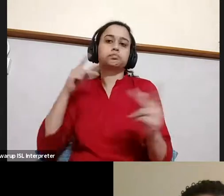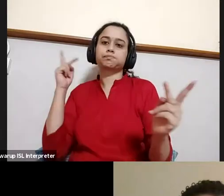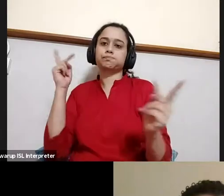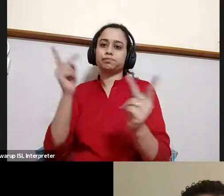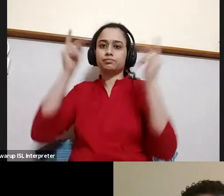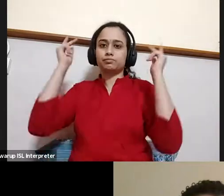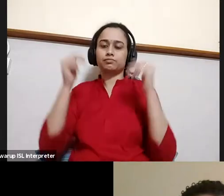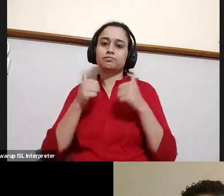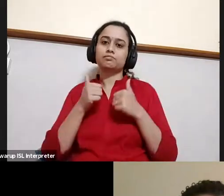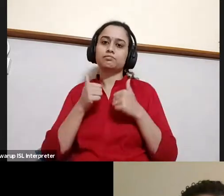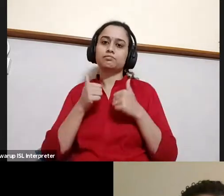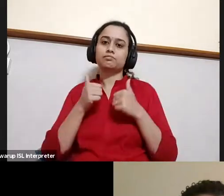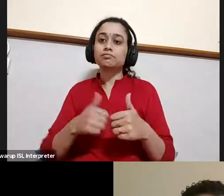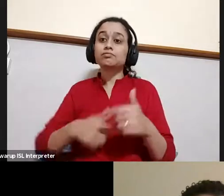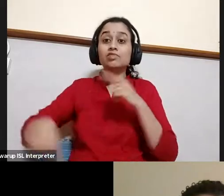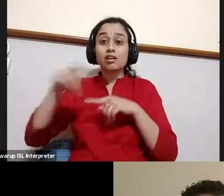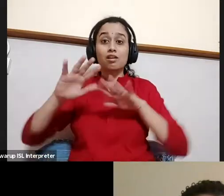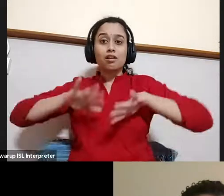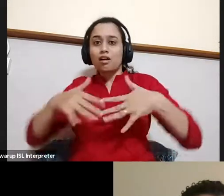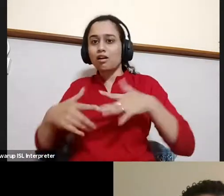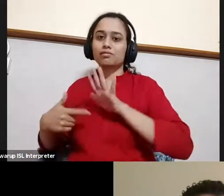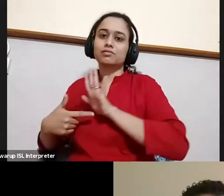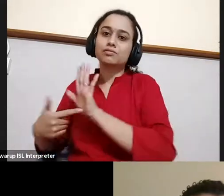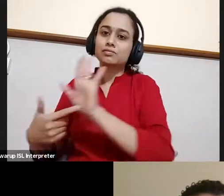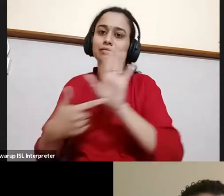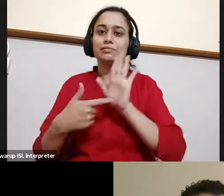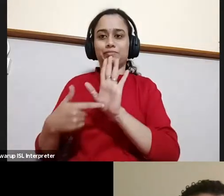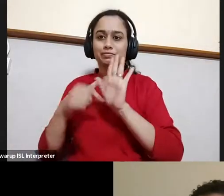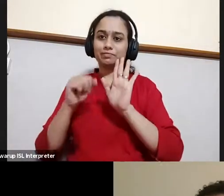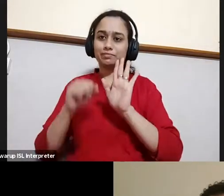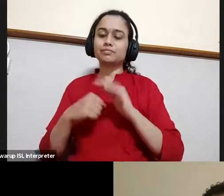uh how Suresh himself took the picture we really didn't interfere with that at all